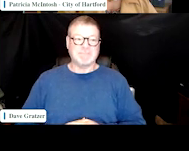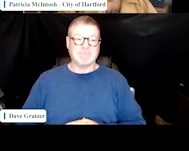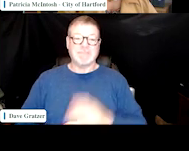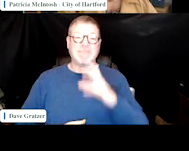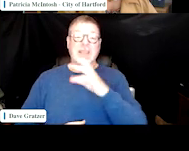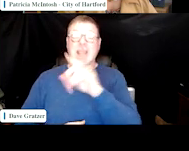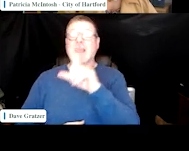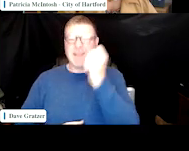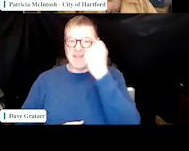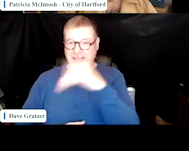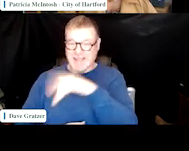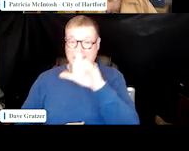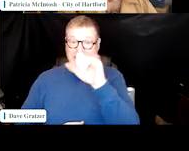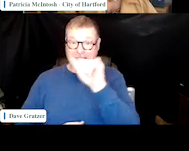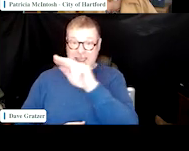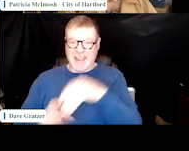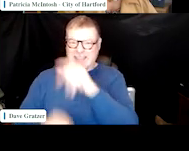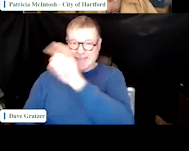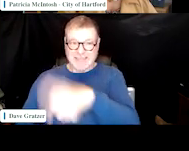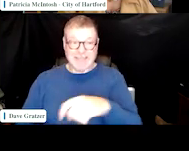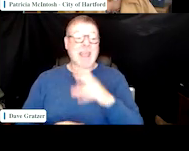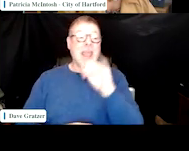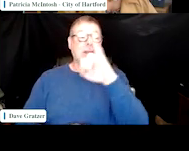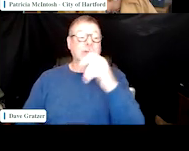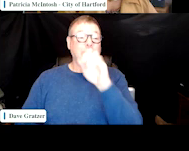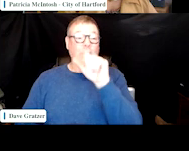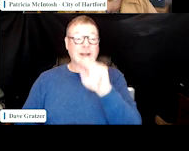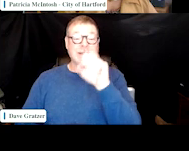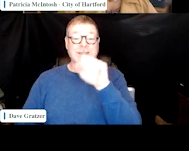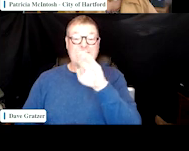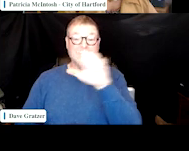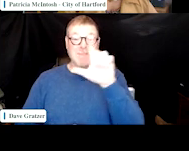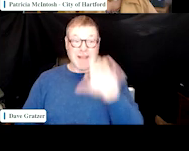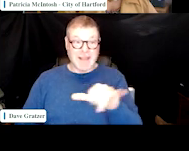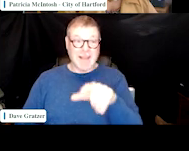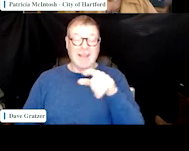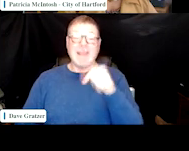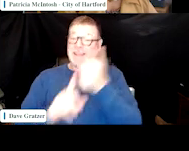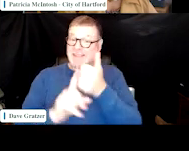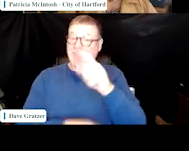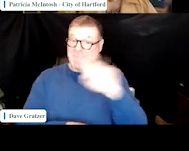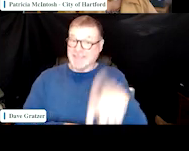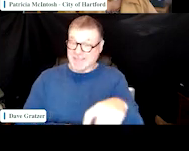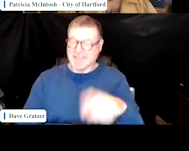and also joining us from Texas is Jordan Smelley. Jordan is a mental health peer support specialist